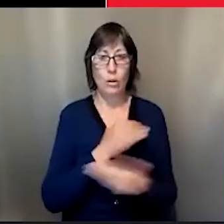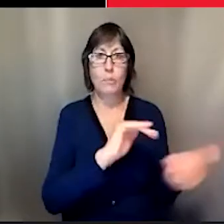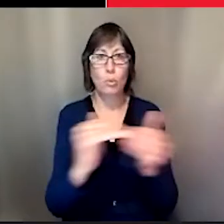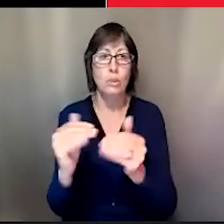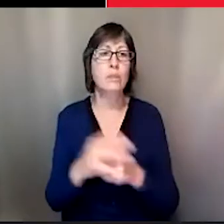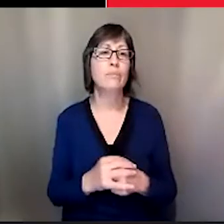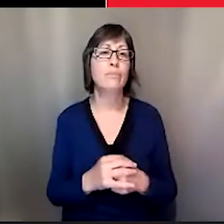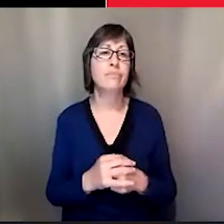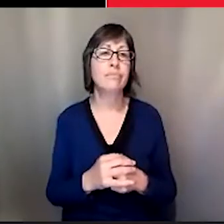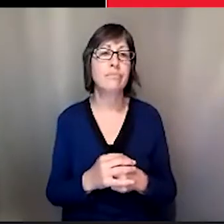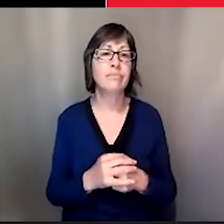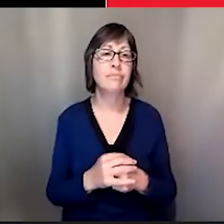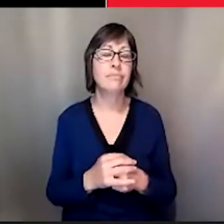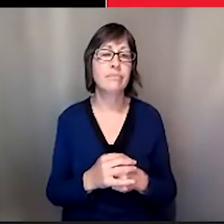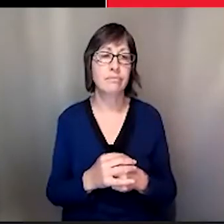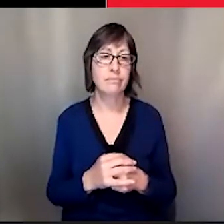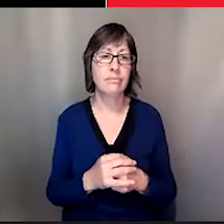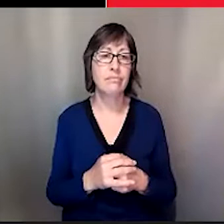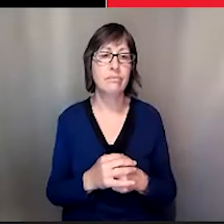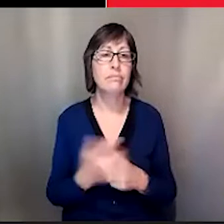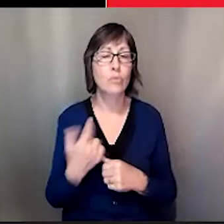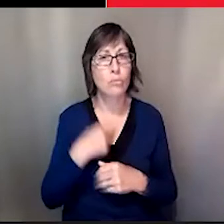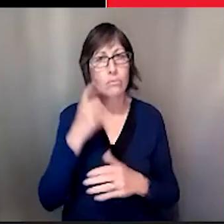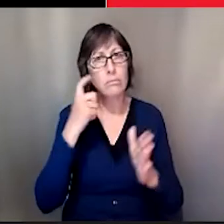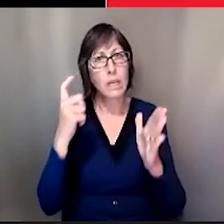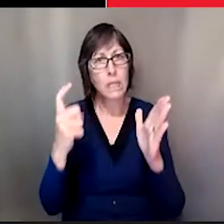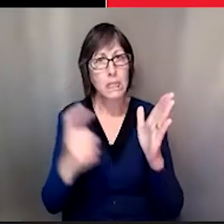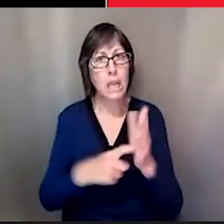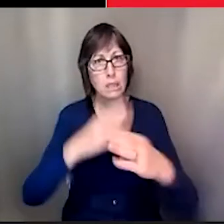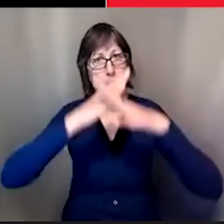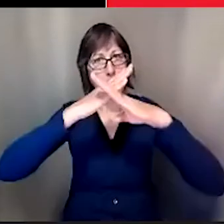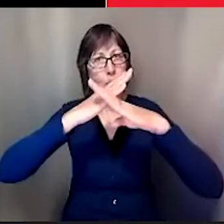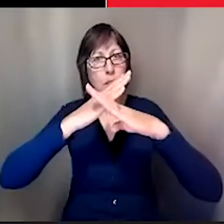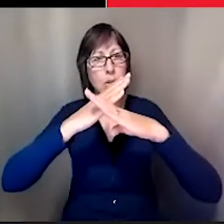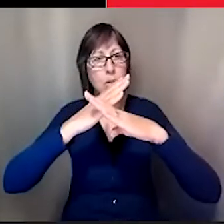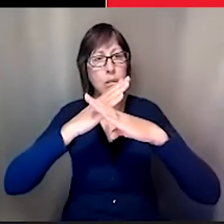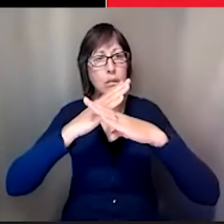We recognize that barriers to access exist